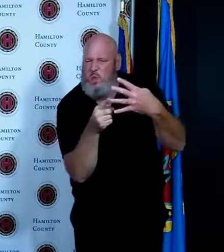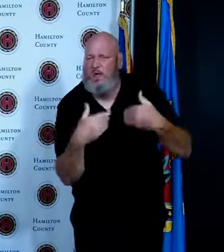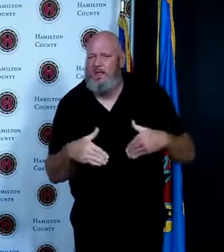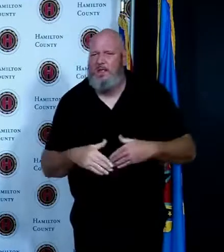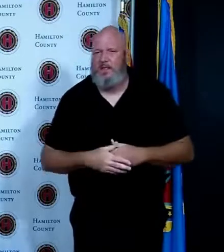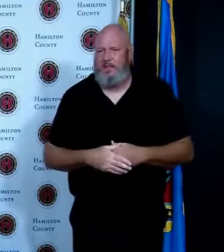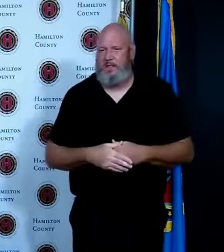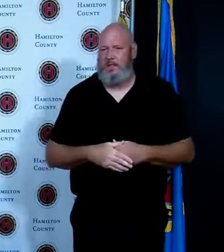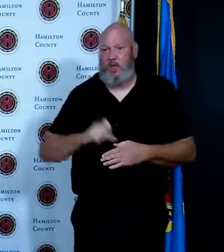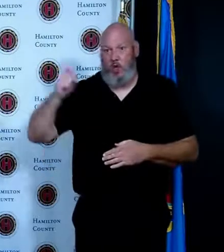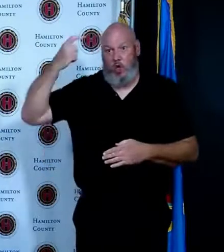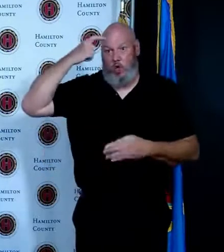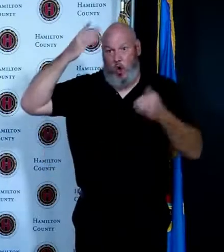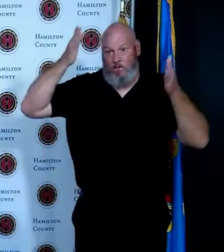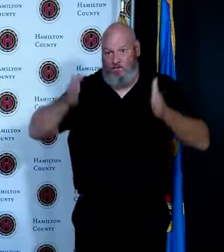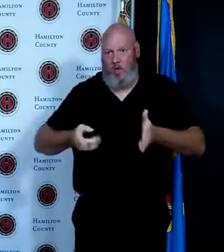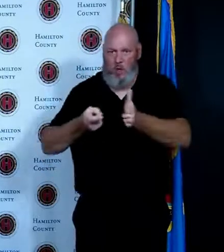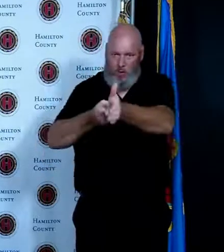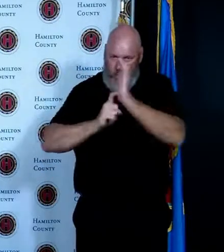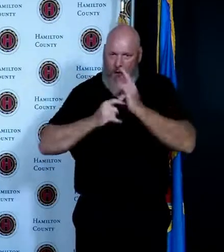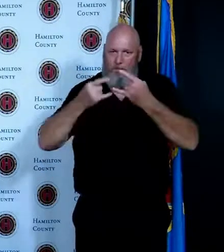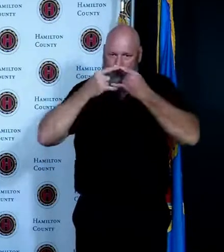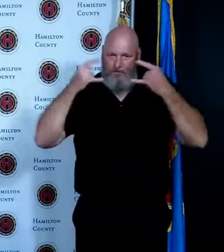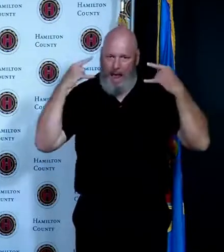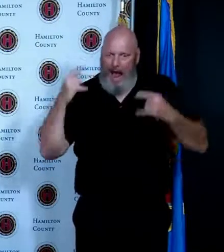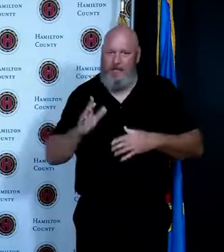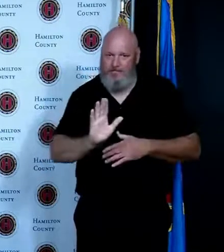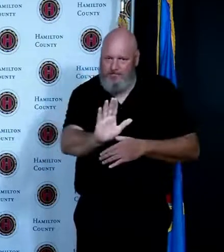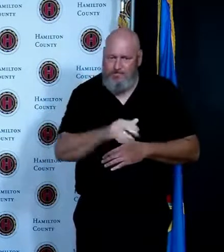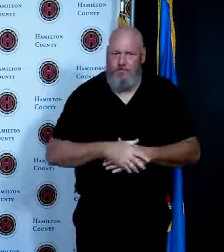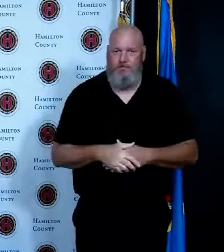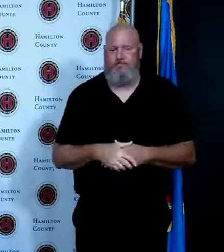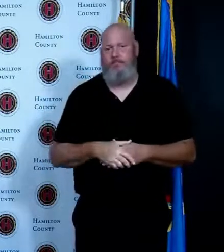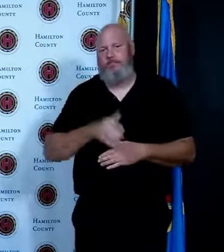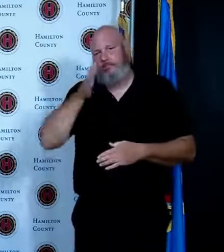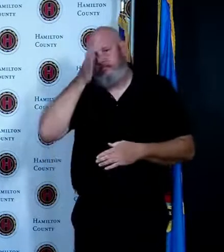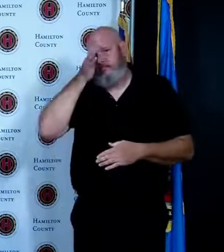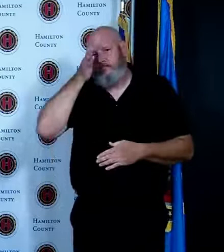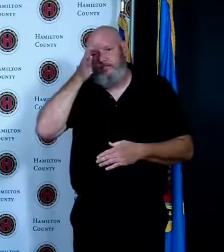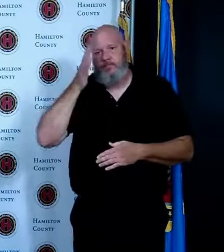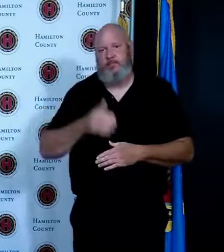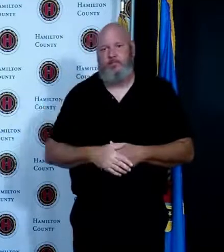Hamilton County in which in which is currently at a red level it's not a